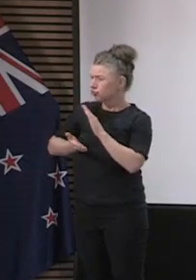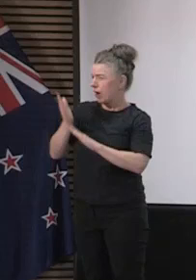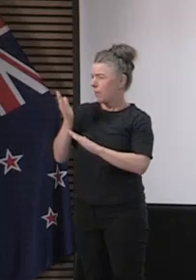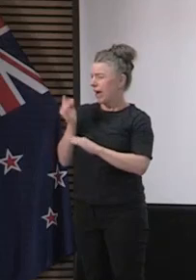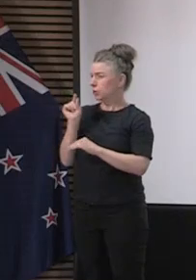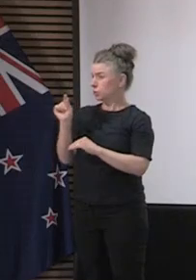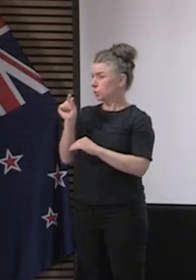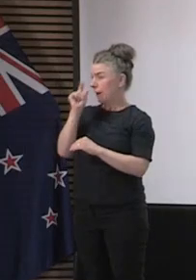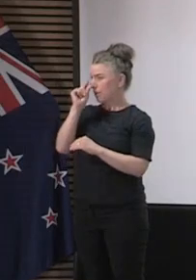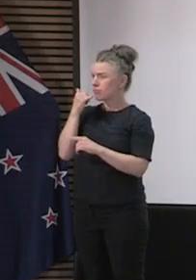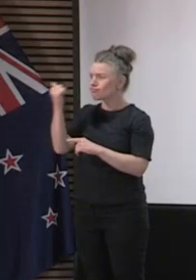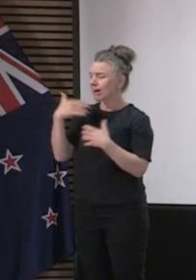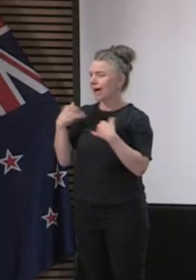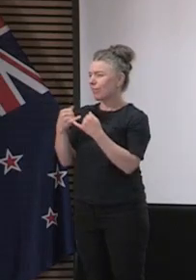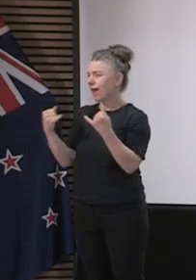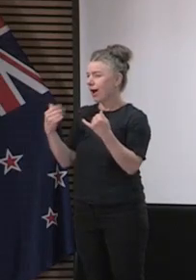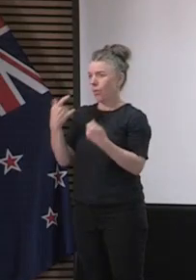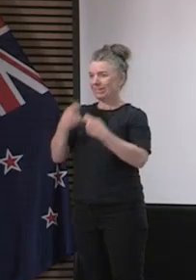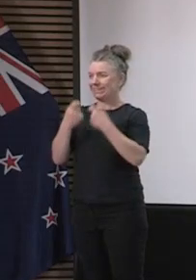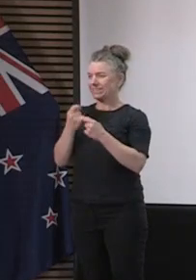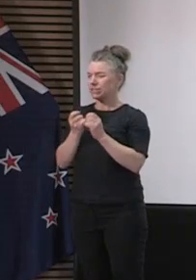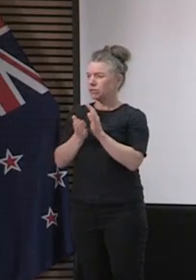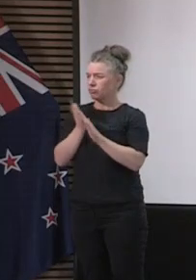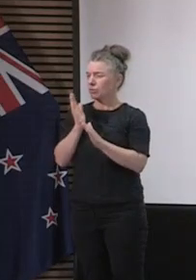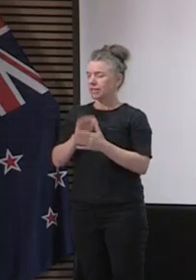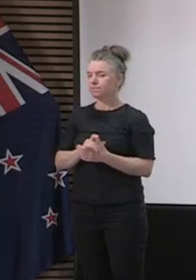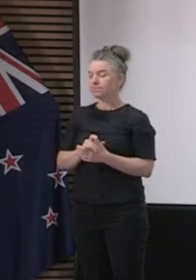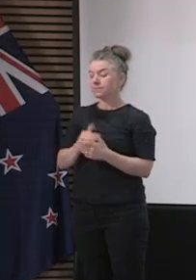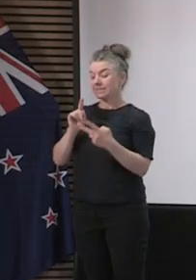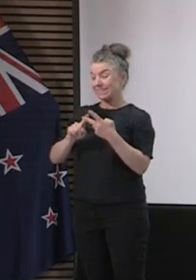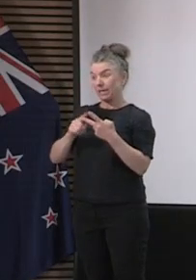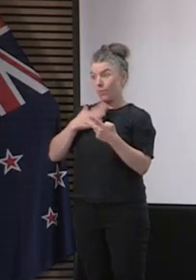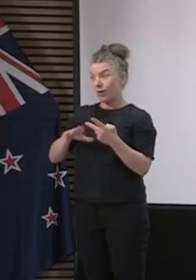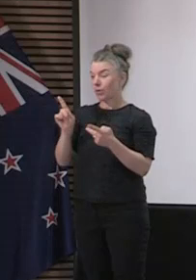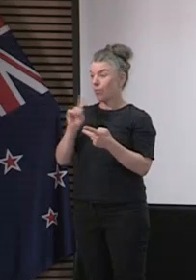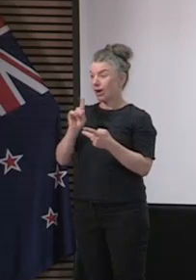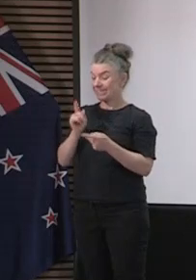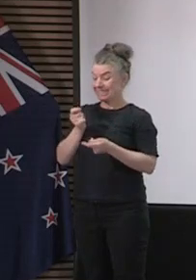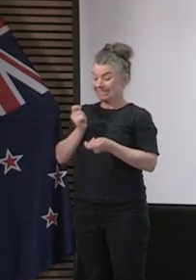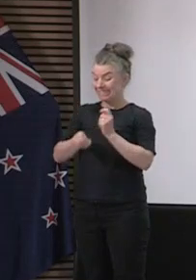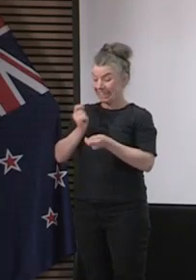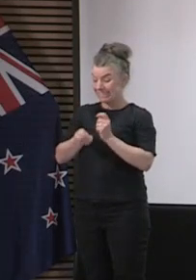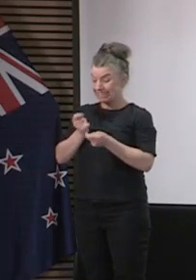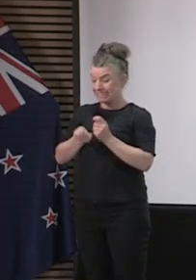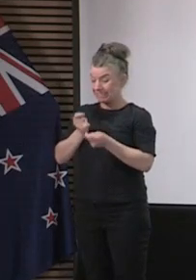tested as soon as they get symptoms or seek advice about